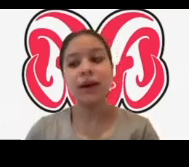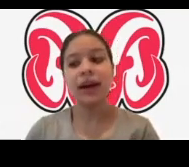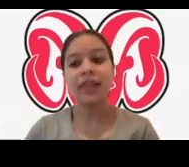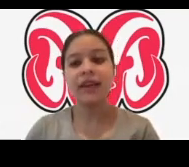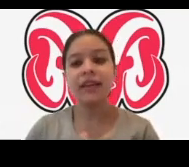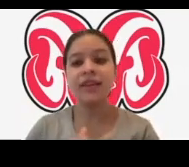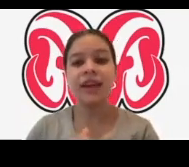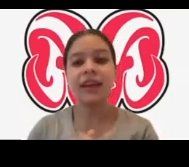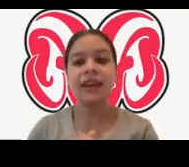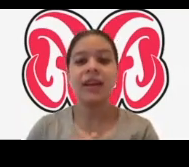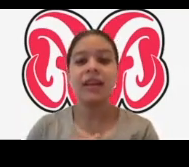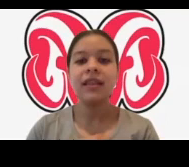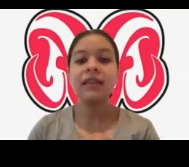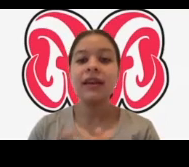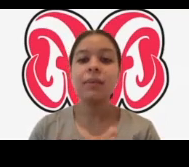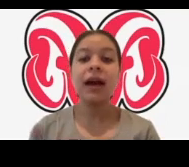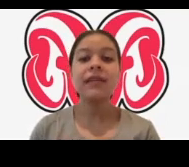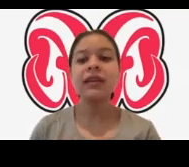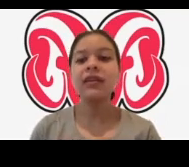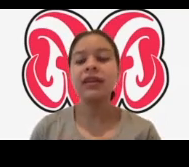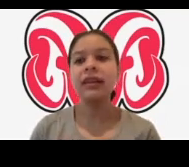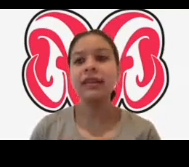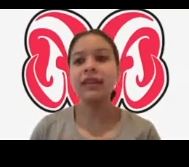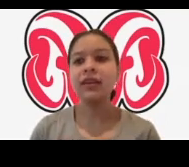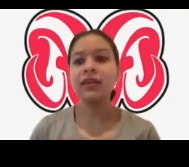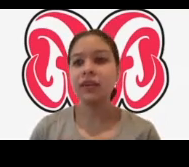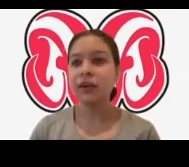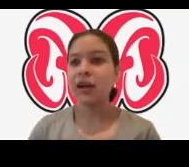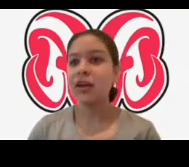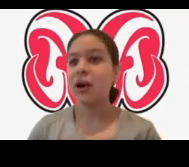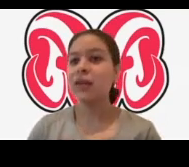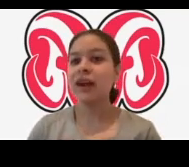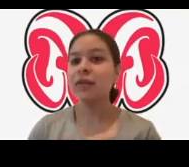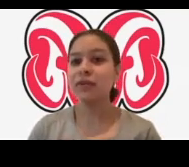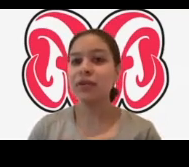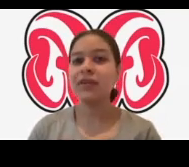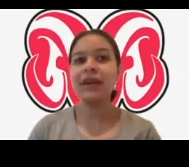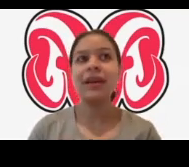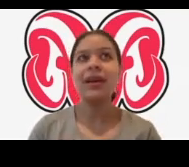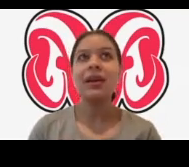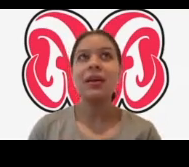But at the end of the day, like things like past leaders, that it's leaders or, you know, all the types of tutors, like